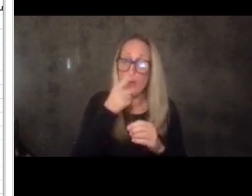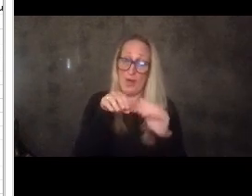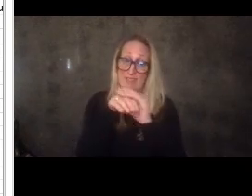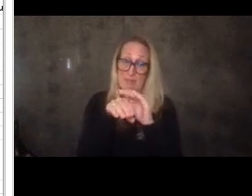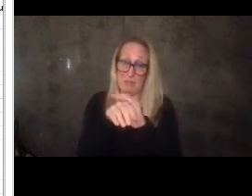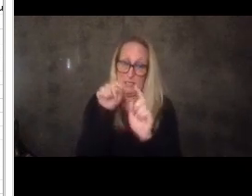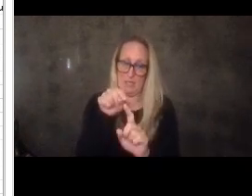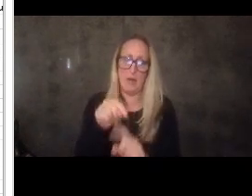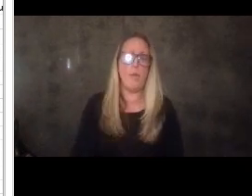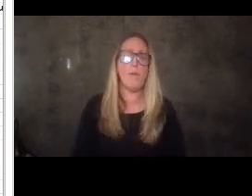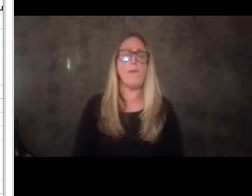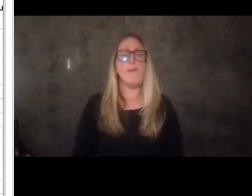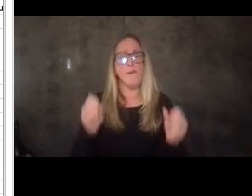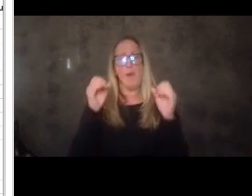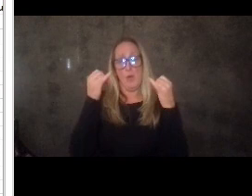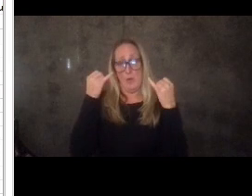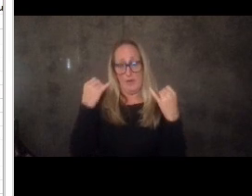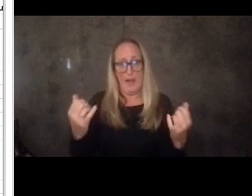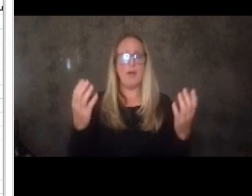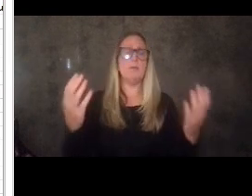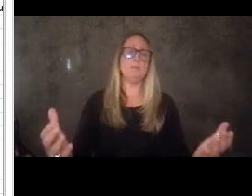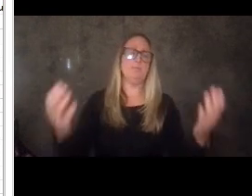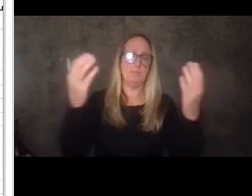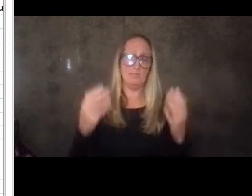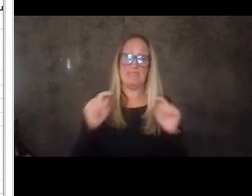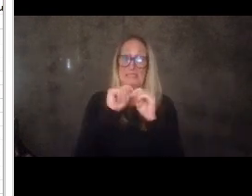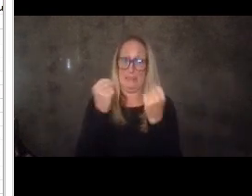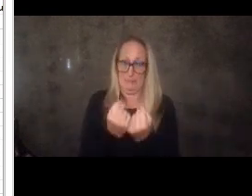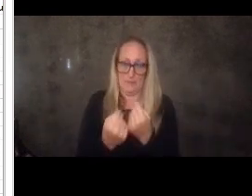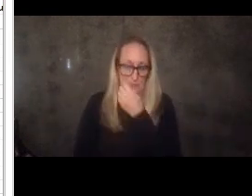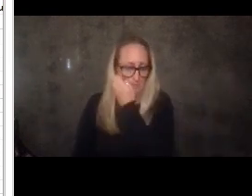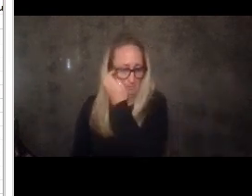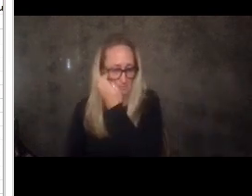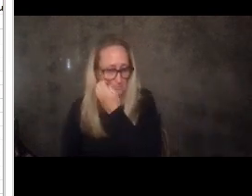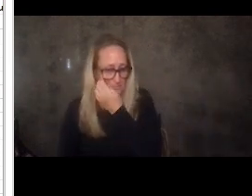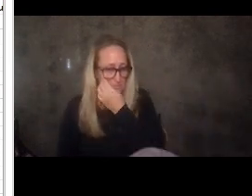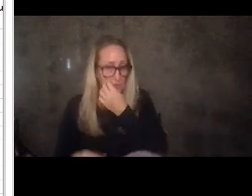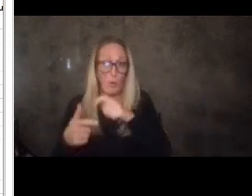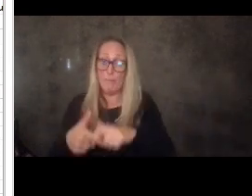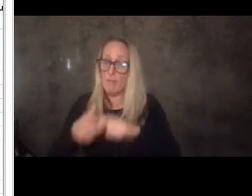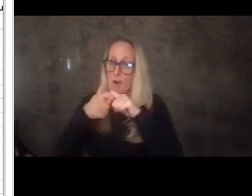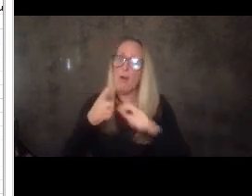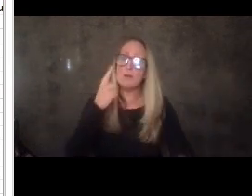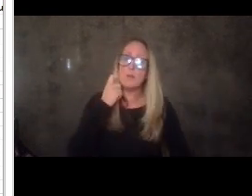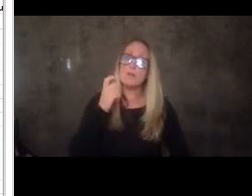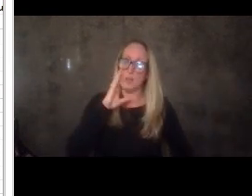So at this point we're going to be moving into teams. I want to pause though, because I know there's a chance there might be